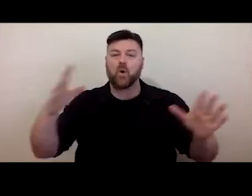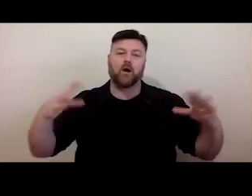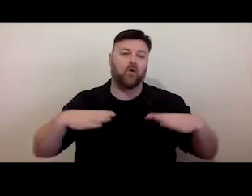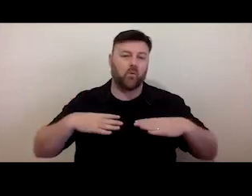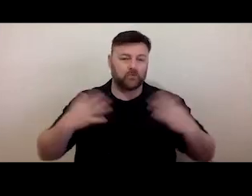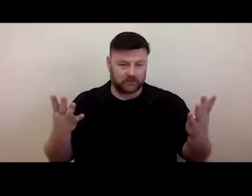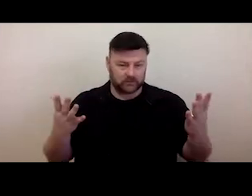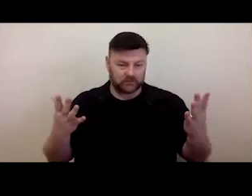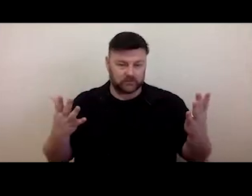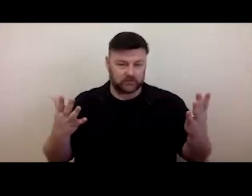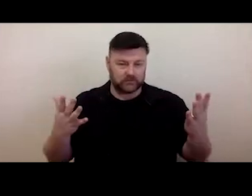By